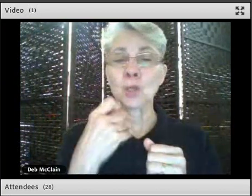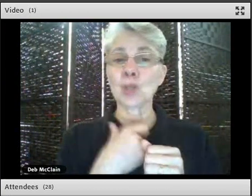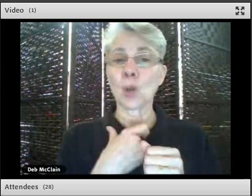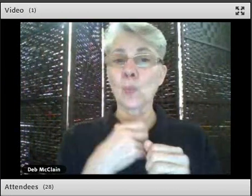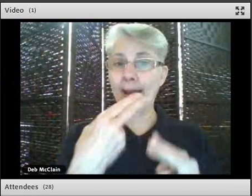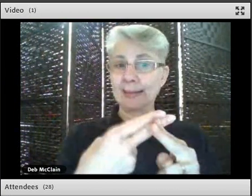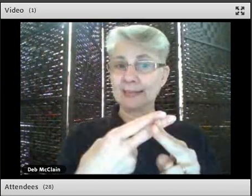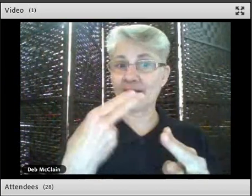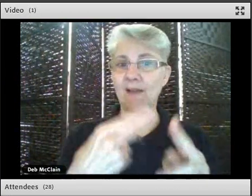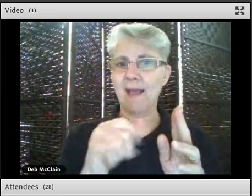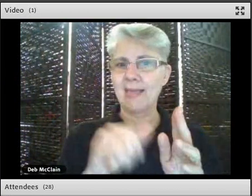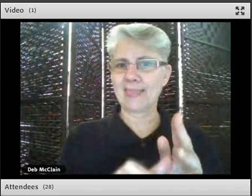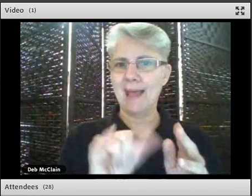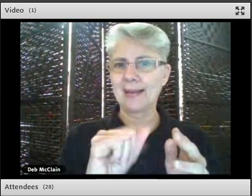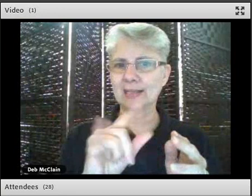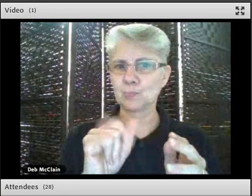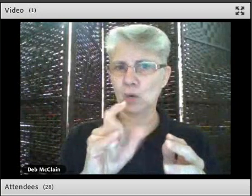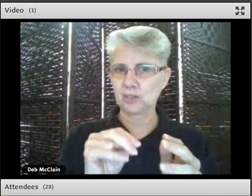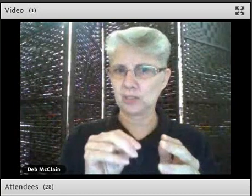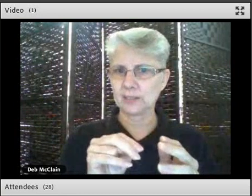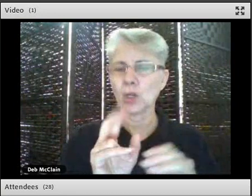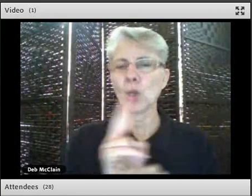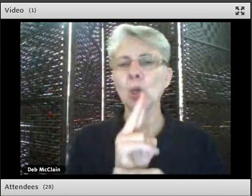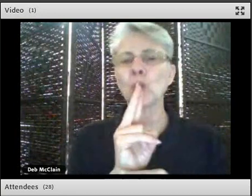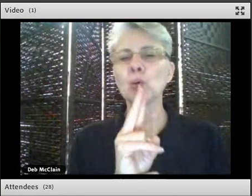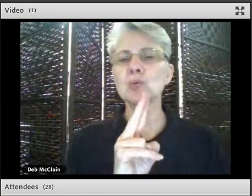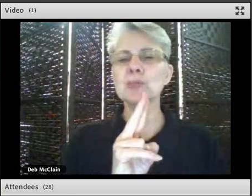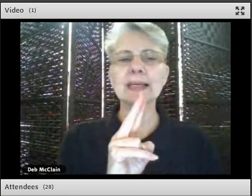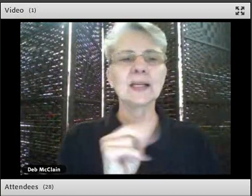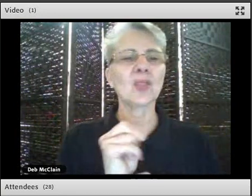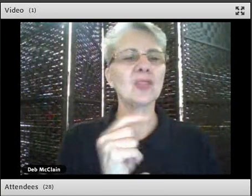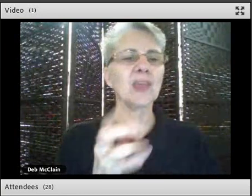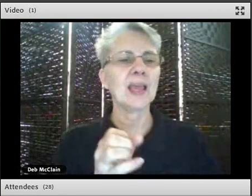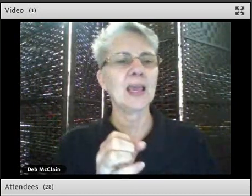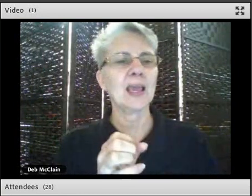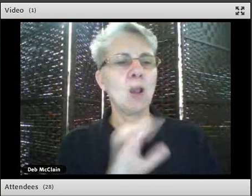which is "Rowling, J.K.," the preferred title for the work,